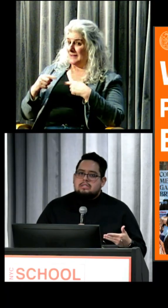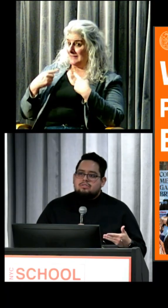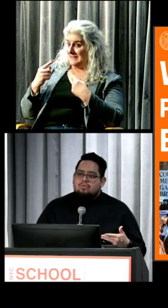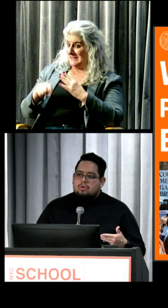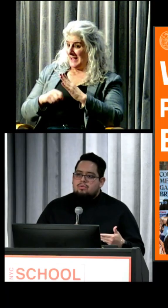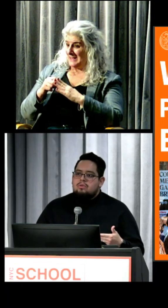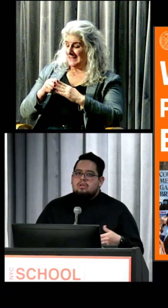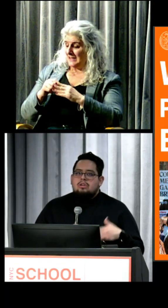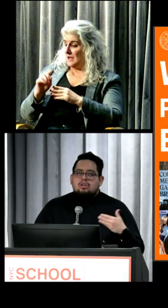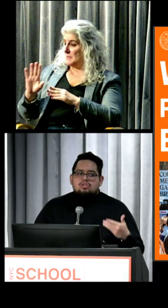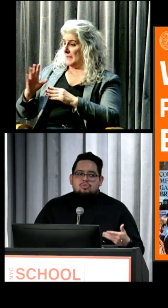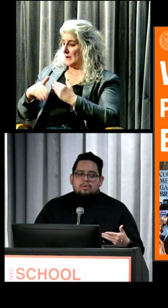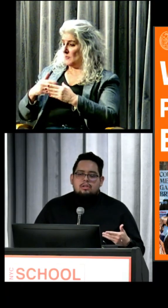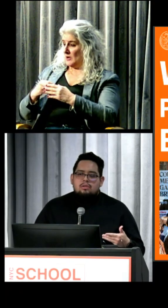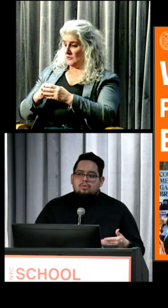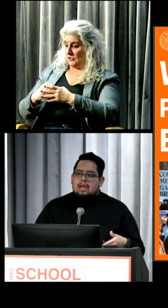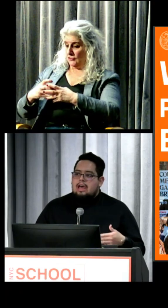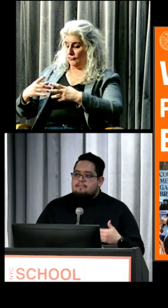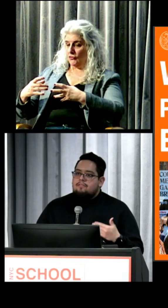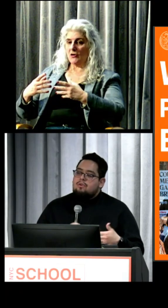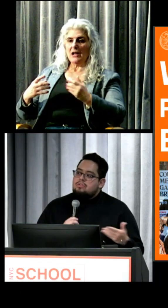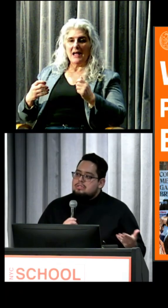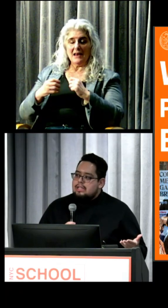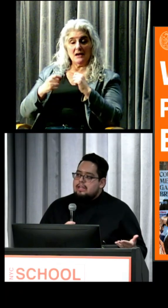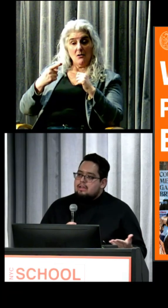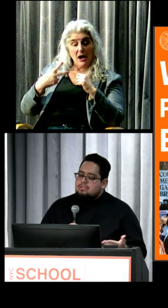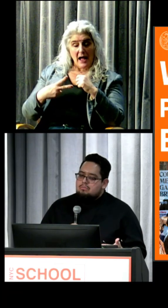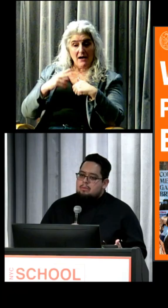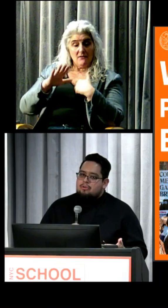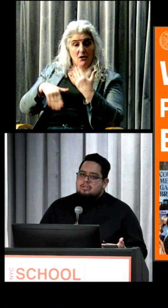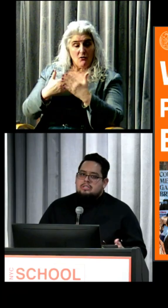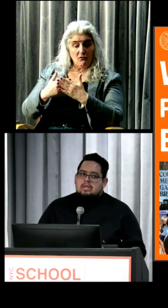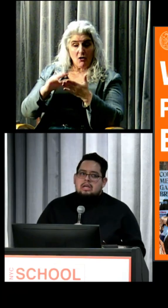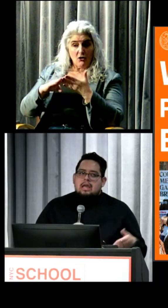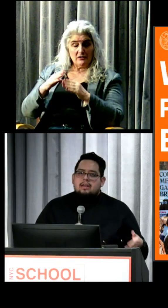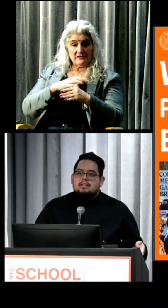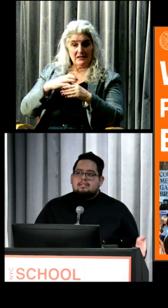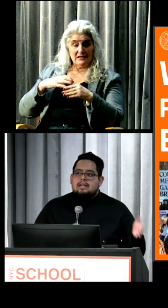I'm really, really, it was a pleasure to do. Good. I'm glad.